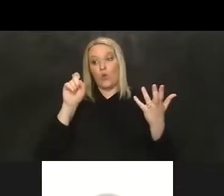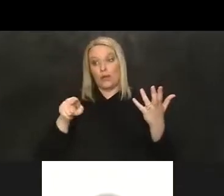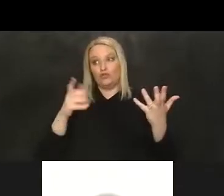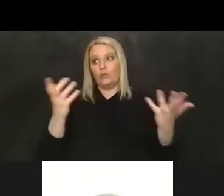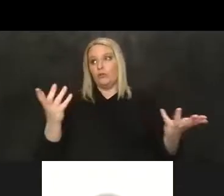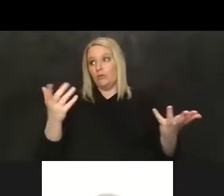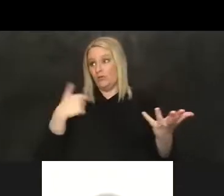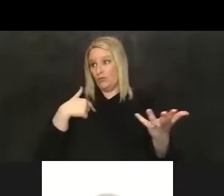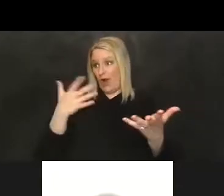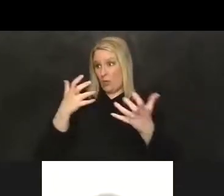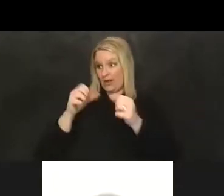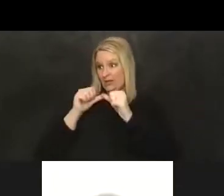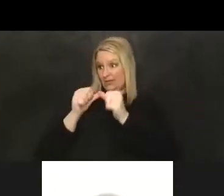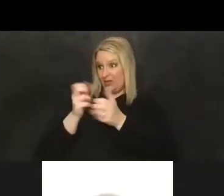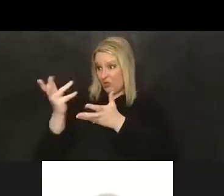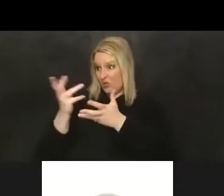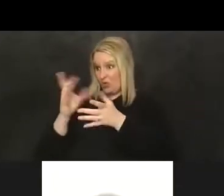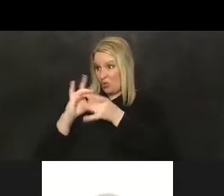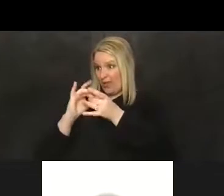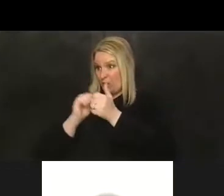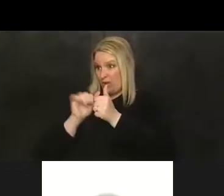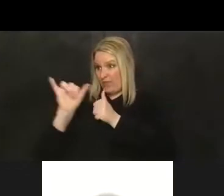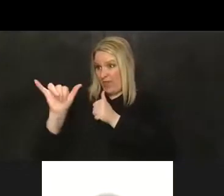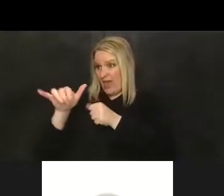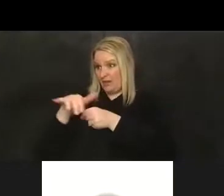fostering relationships with theaters, in hopes that one day they'll either have